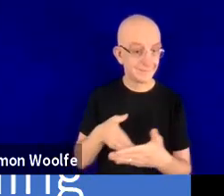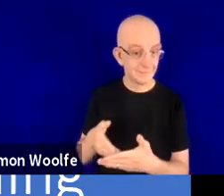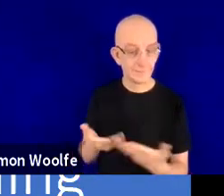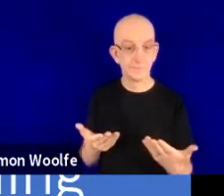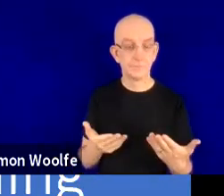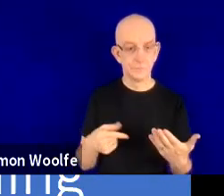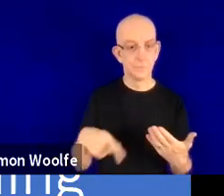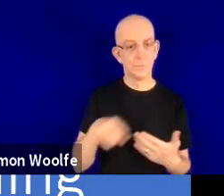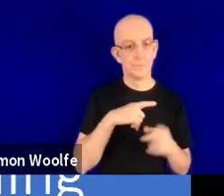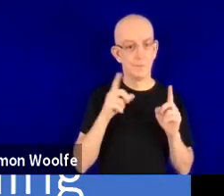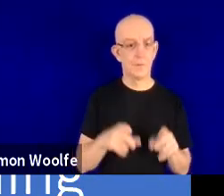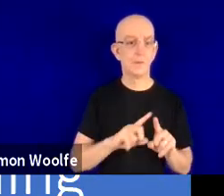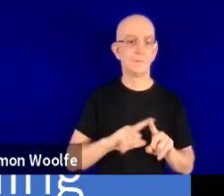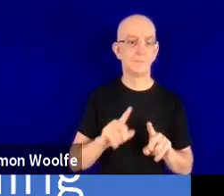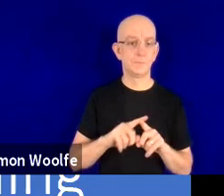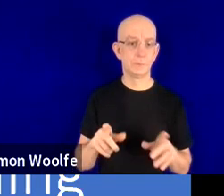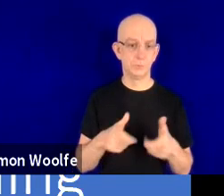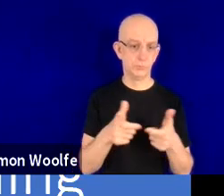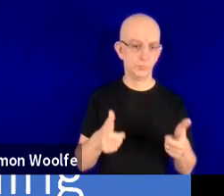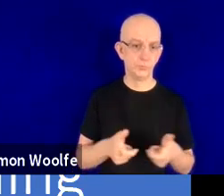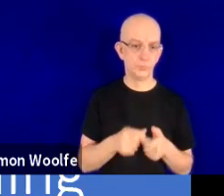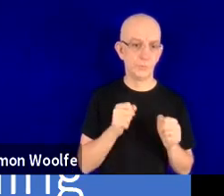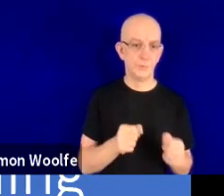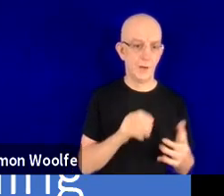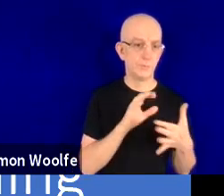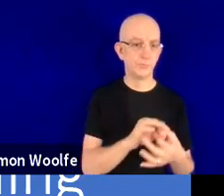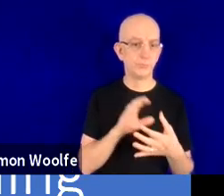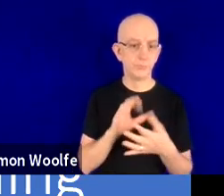You don't access disability the same way for children and adults and you need different tools